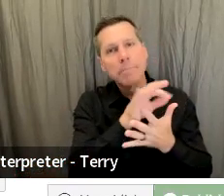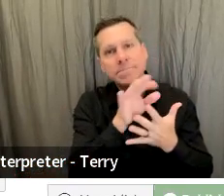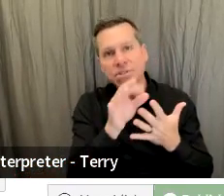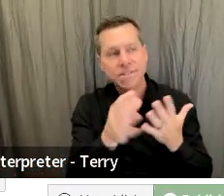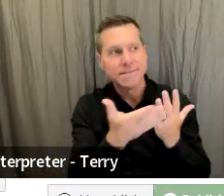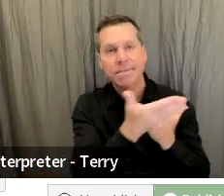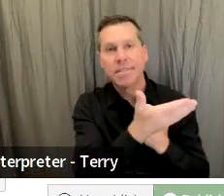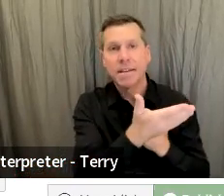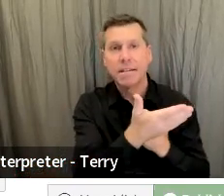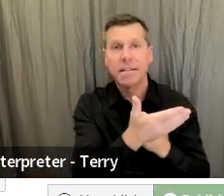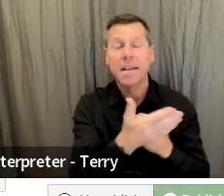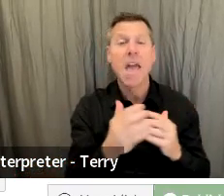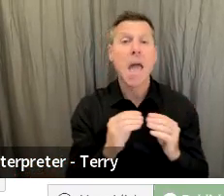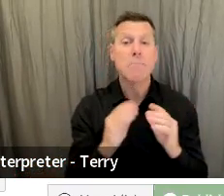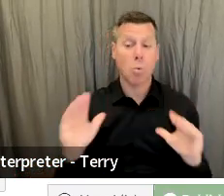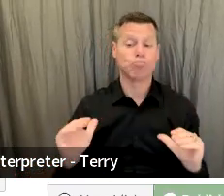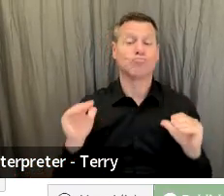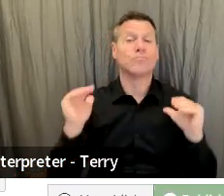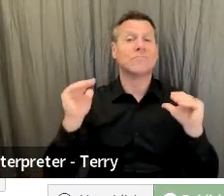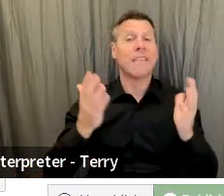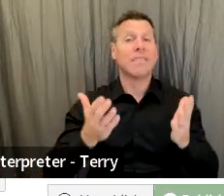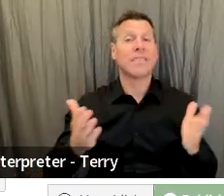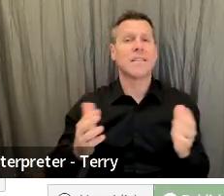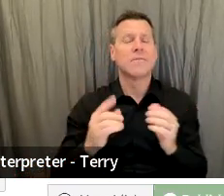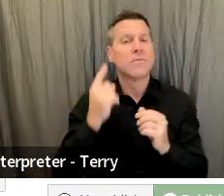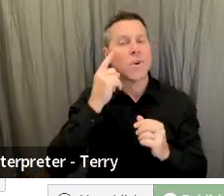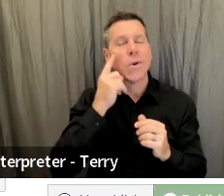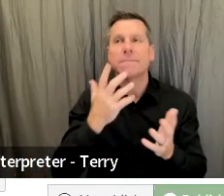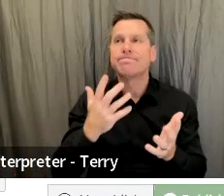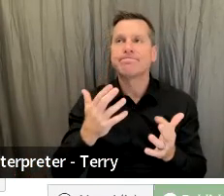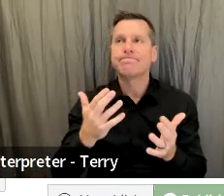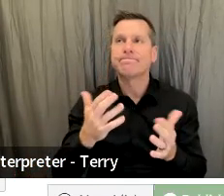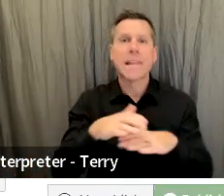in other capacities for our English classes